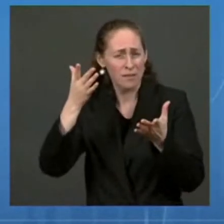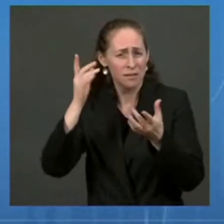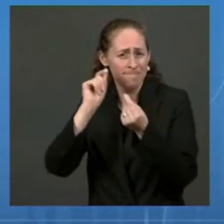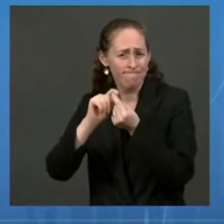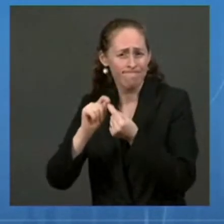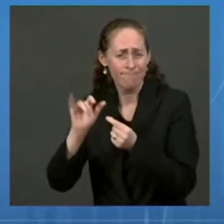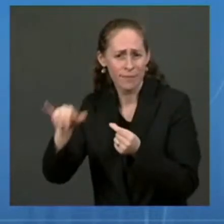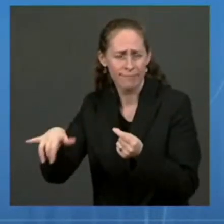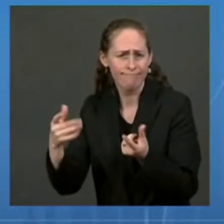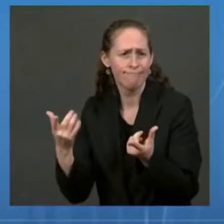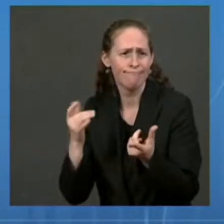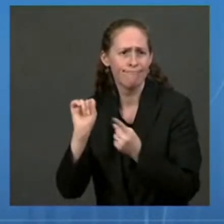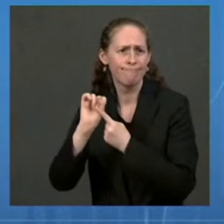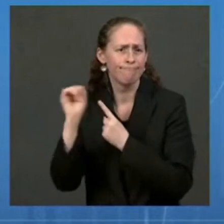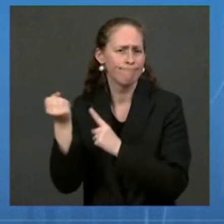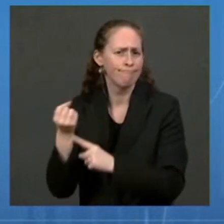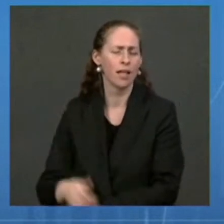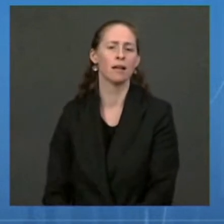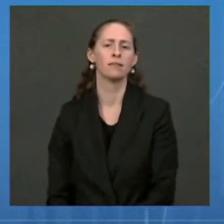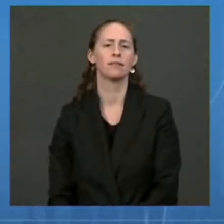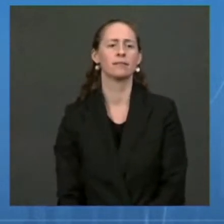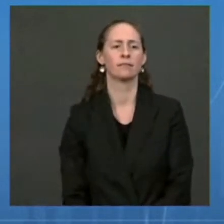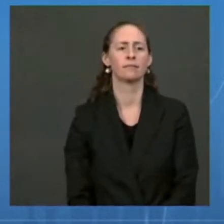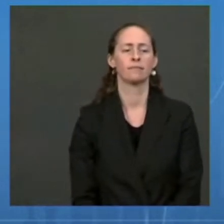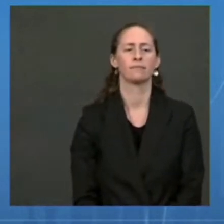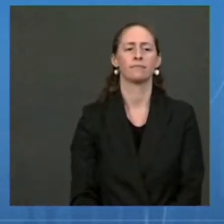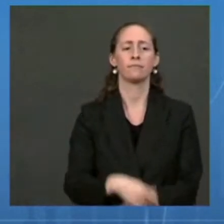THIS WILL EXACERBATE THE LABOR SHORTAGE, AND I WONDER IF YOU HAVE ANY RESPONSE TO FOLKS SAYING THAT.